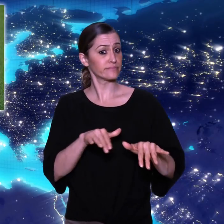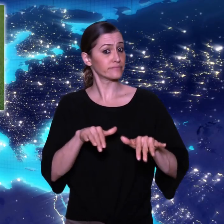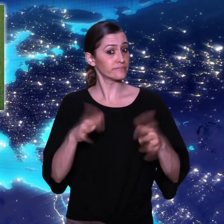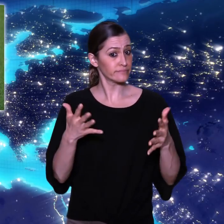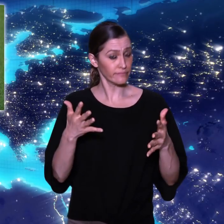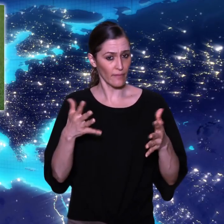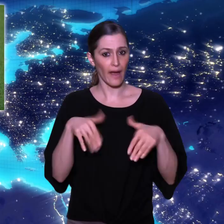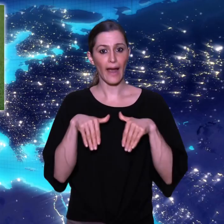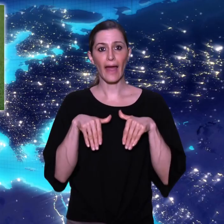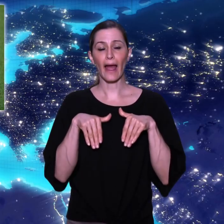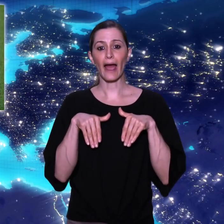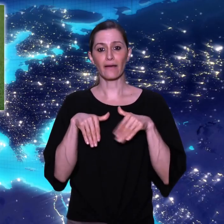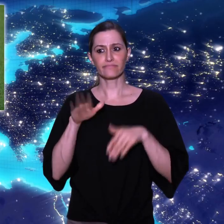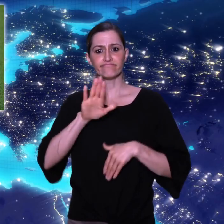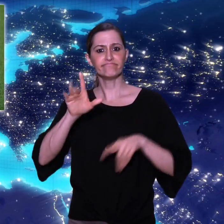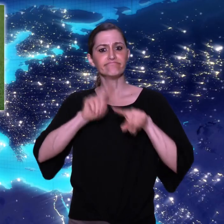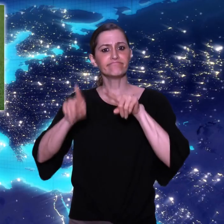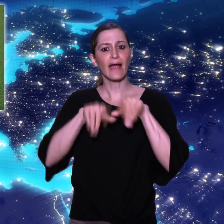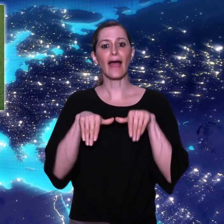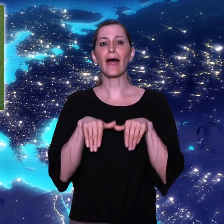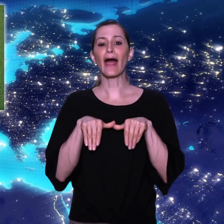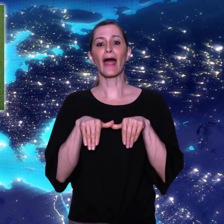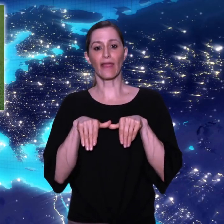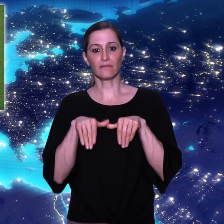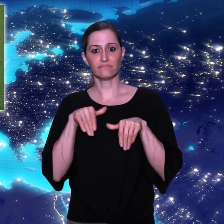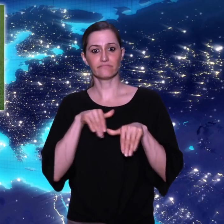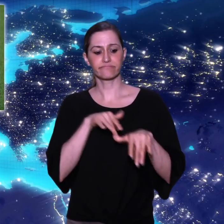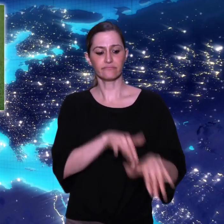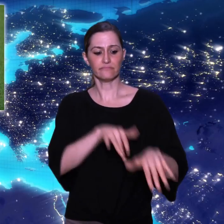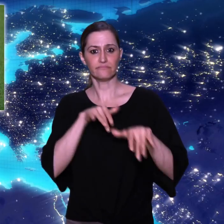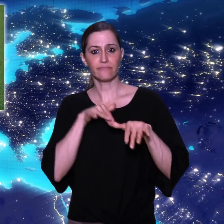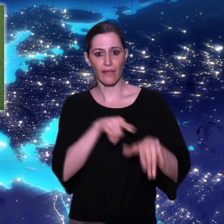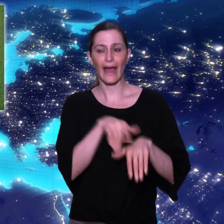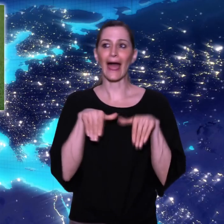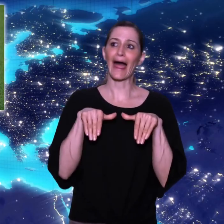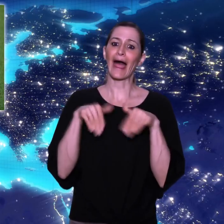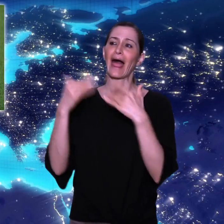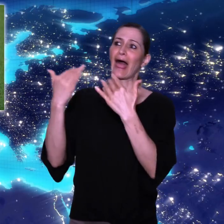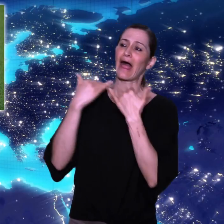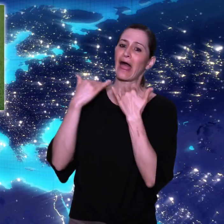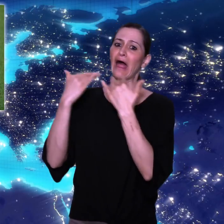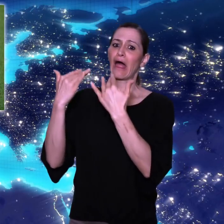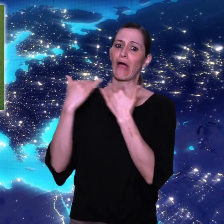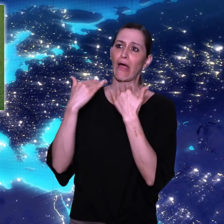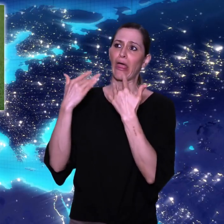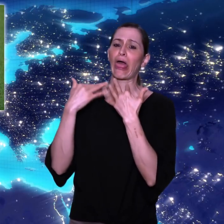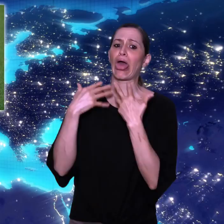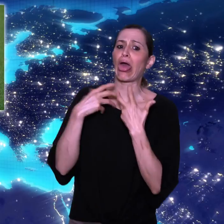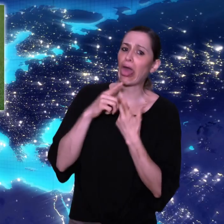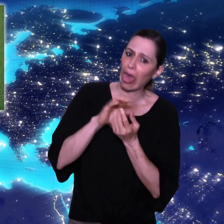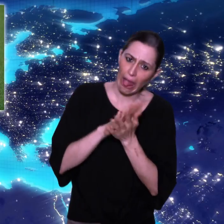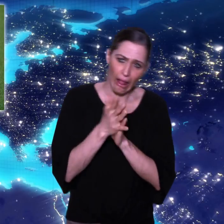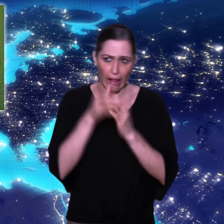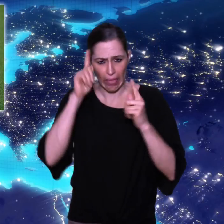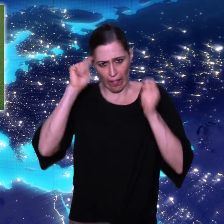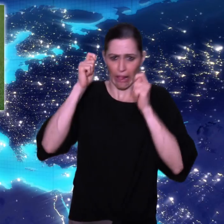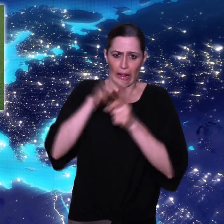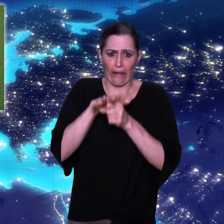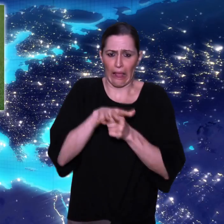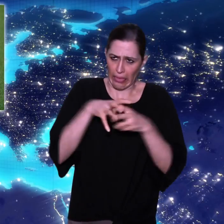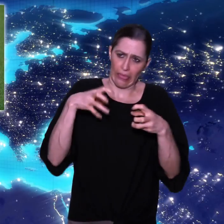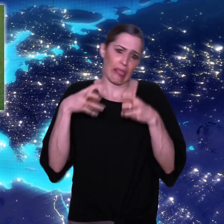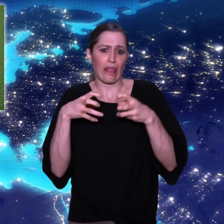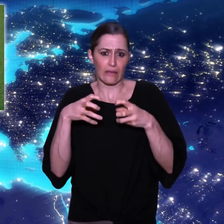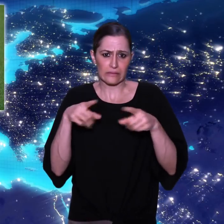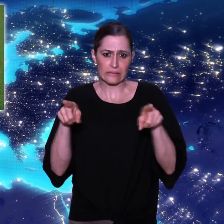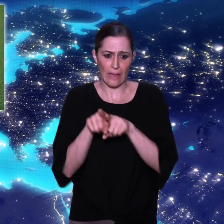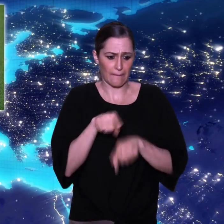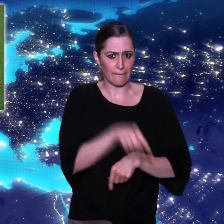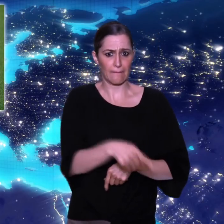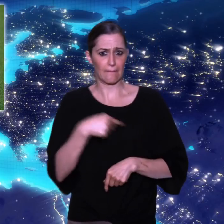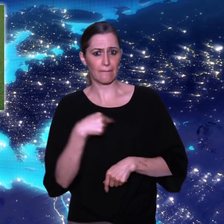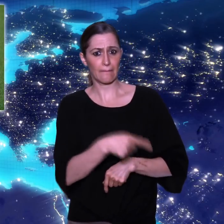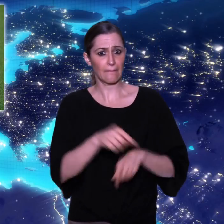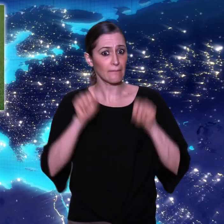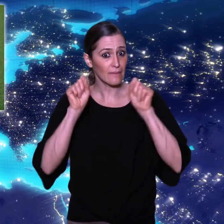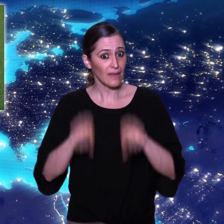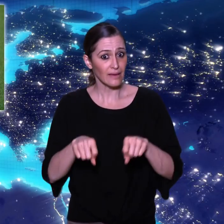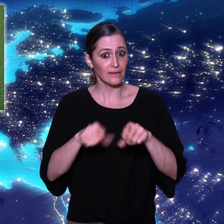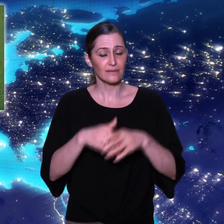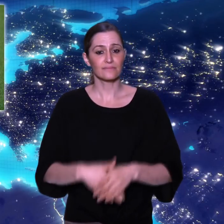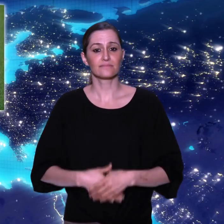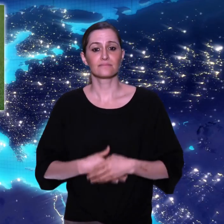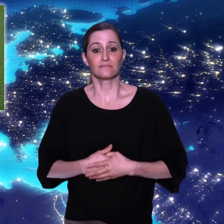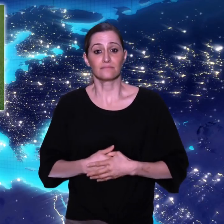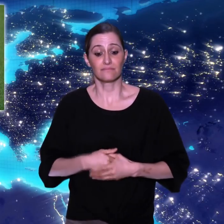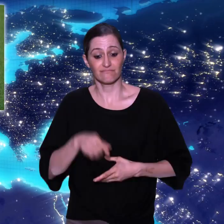influence their dogs to become stressed as well.